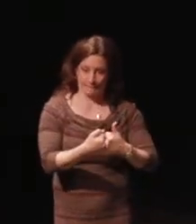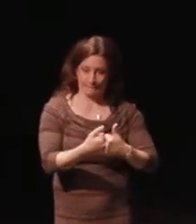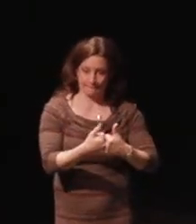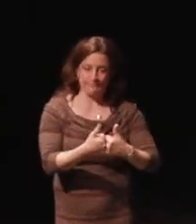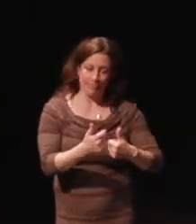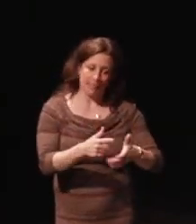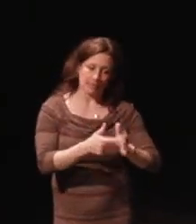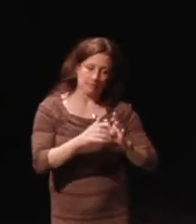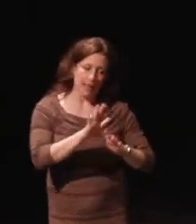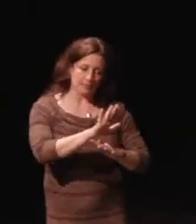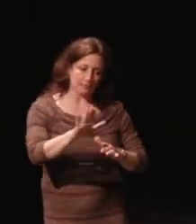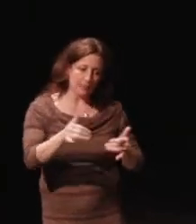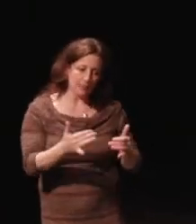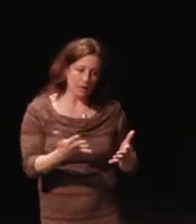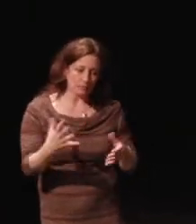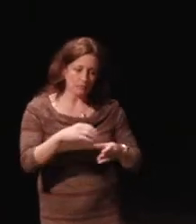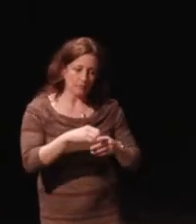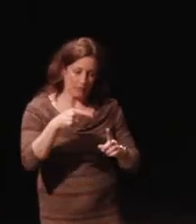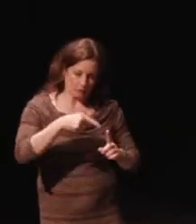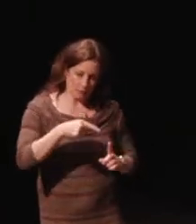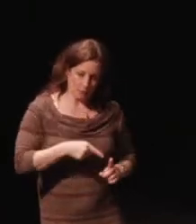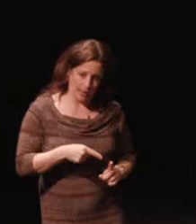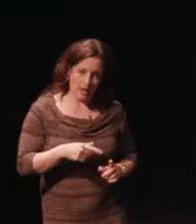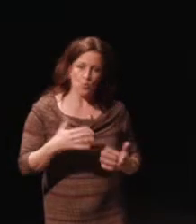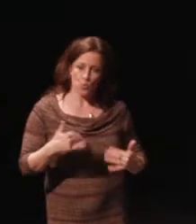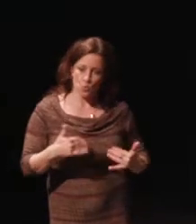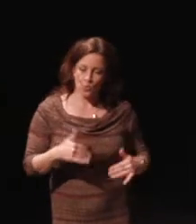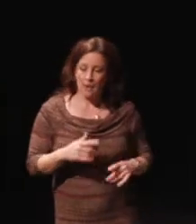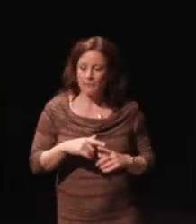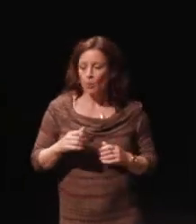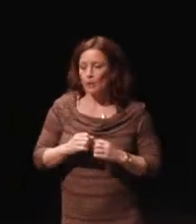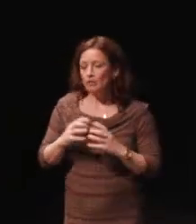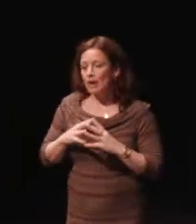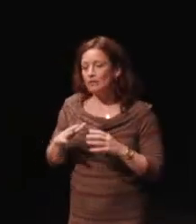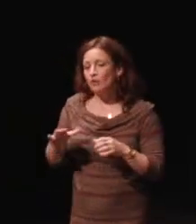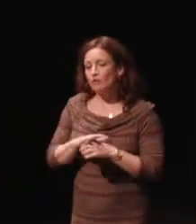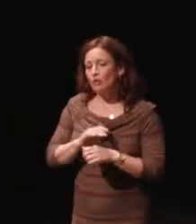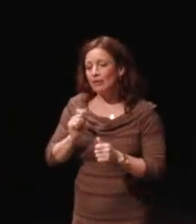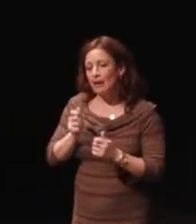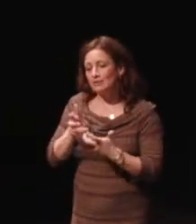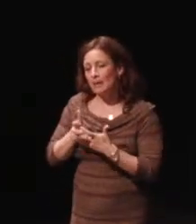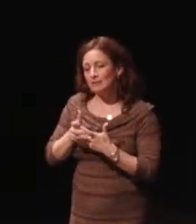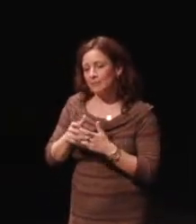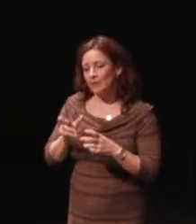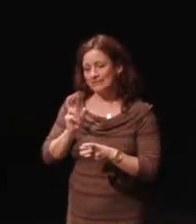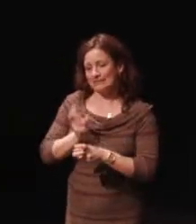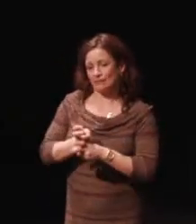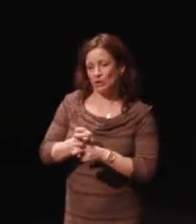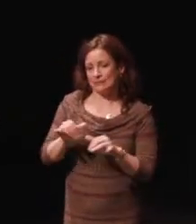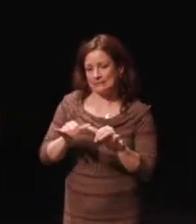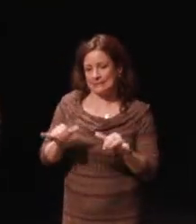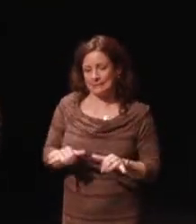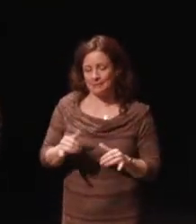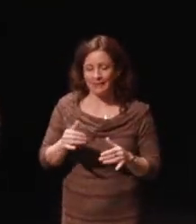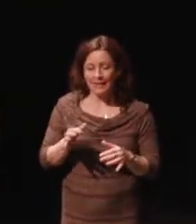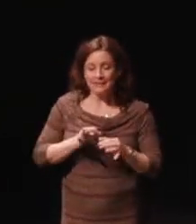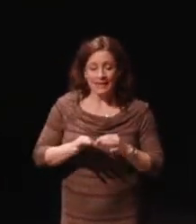but one of the things that we created was this fully customizable difficulty system. Instead of having easy, medium, and hard settings,